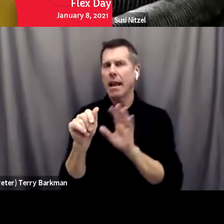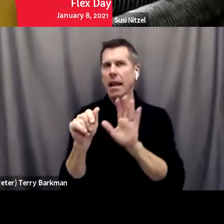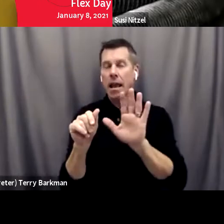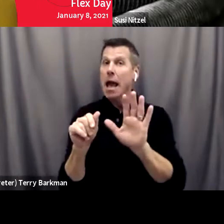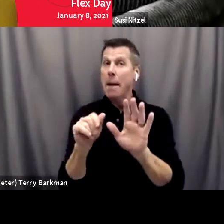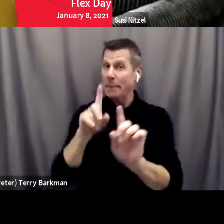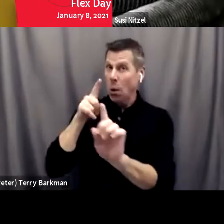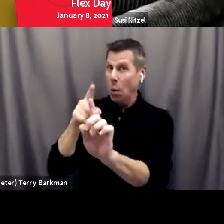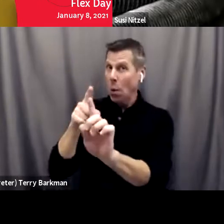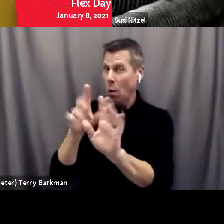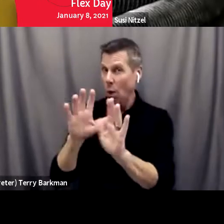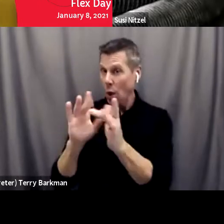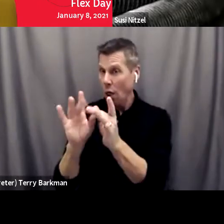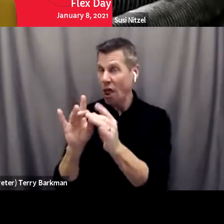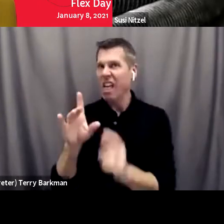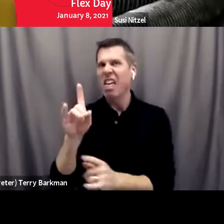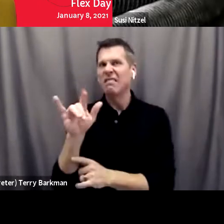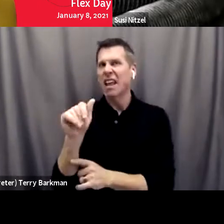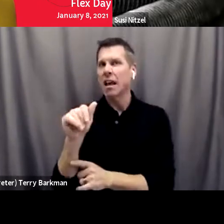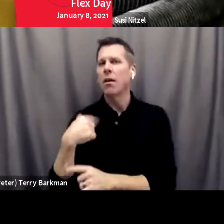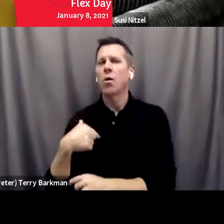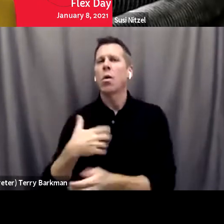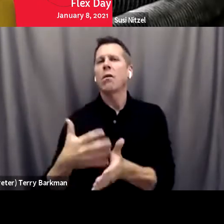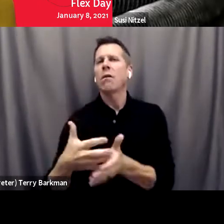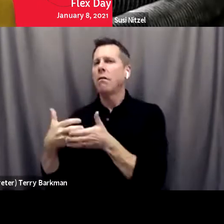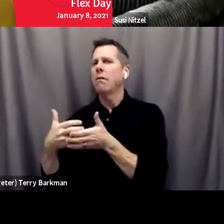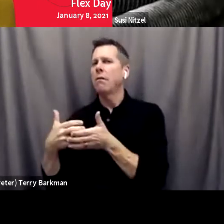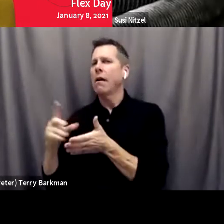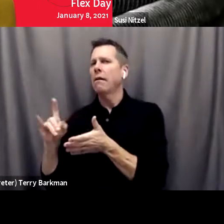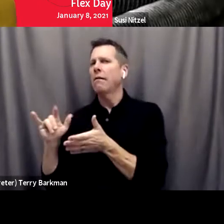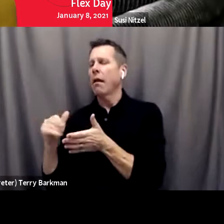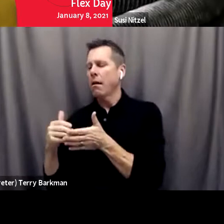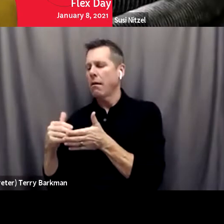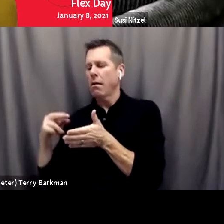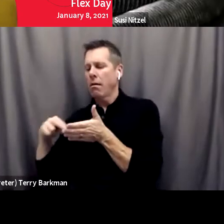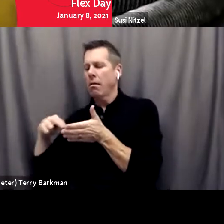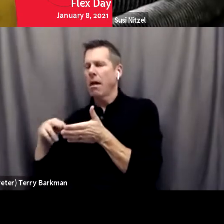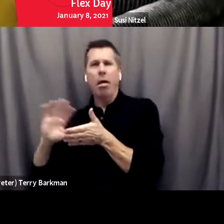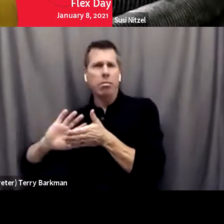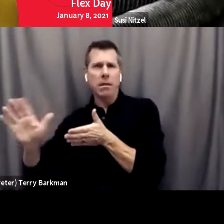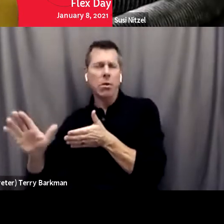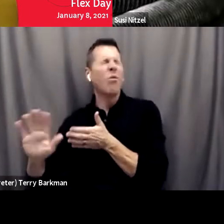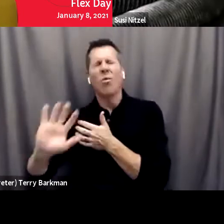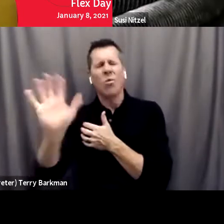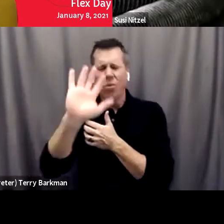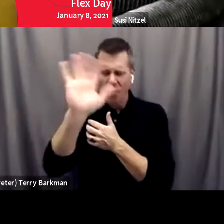to say that the deans and the administrators are the only people who should look at data. I just think that it definitely a part of our